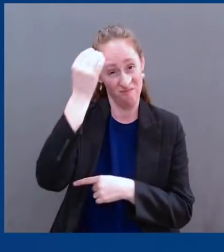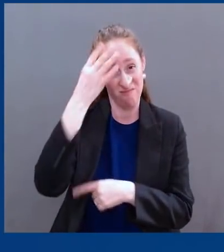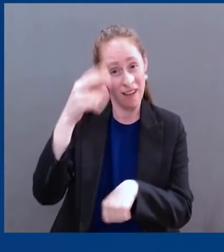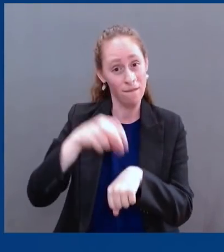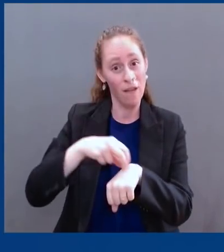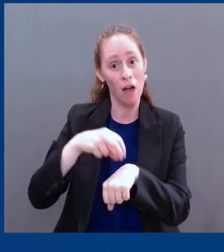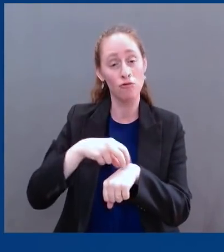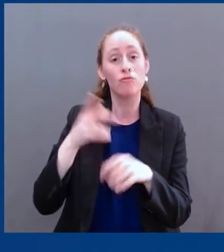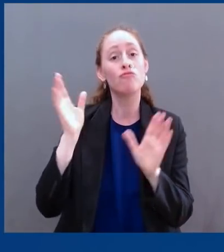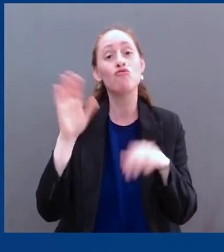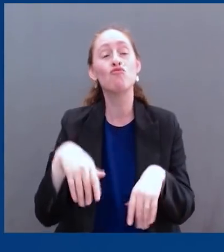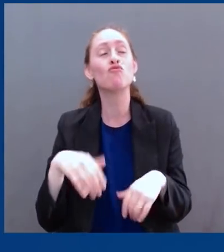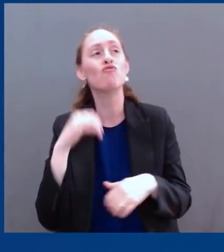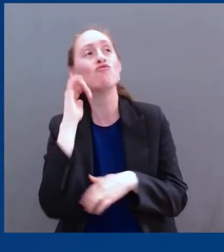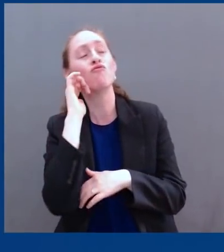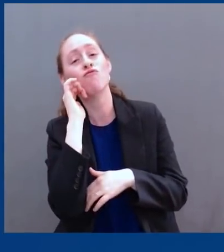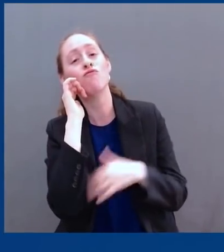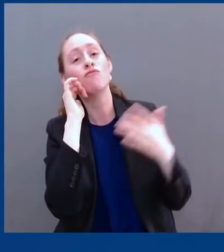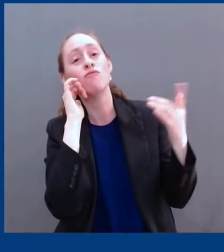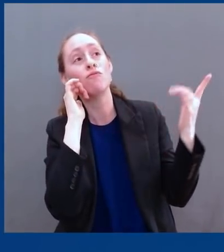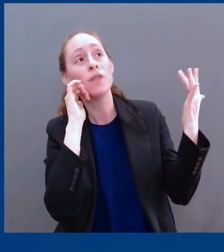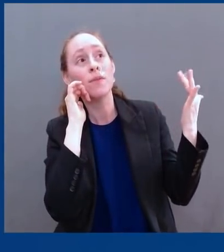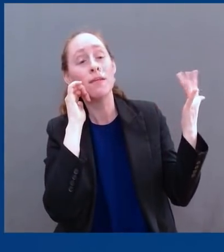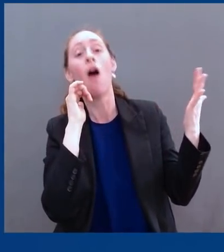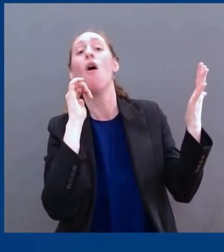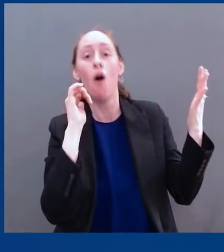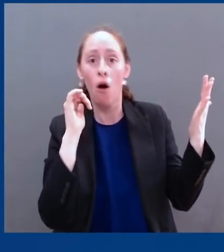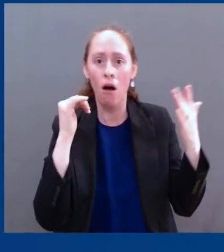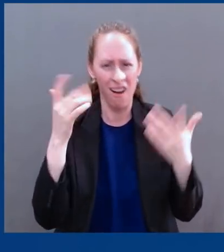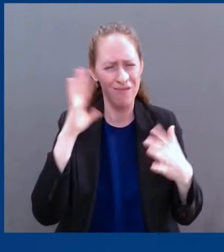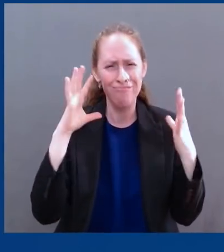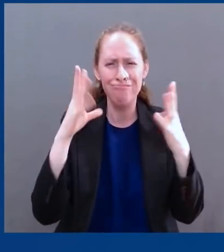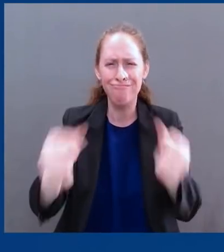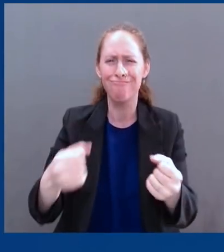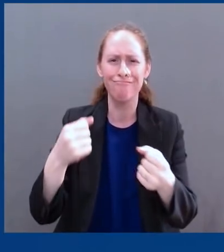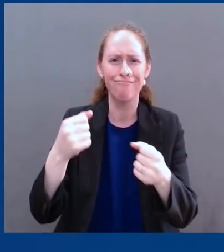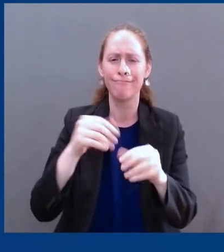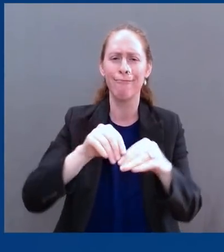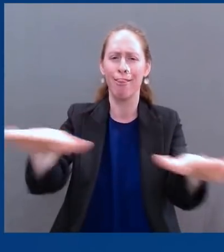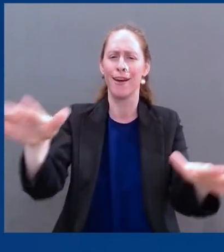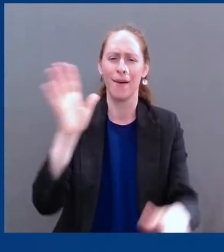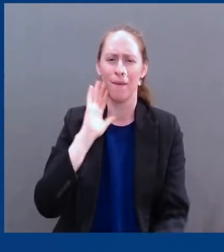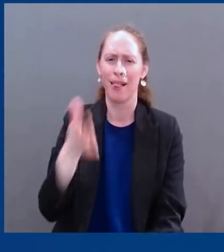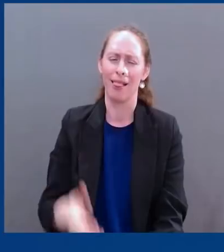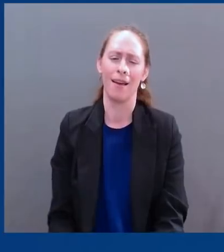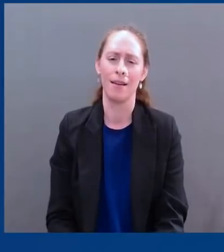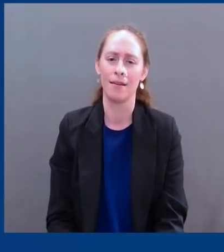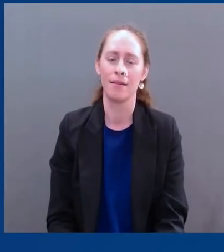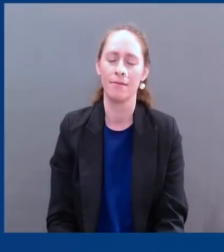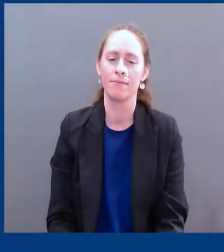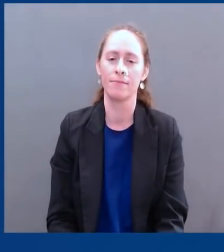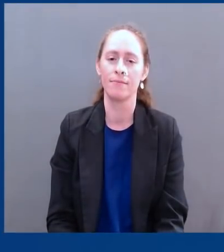With every minute this funding request is stalled, we're losing our ability to protect people and be prepared.